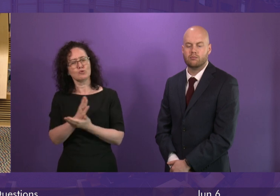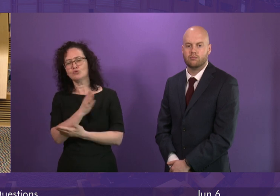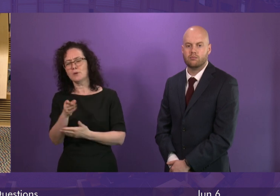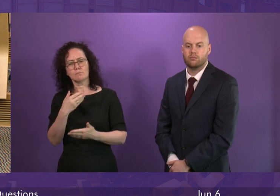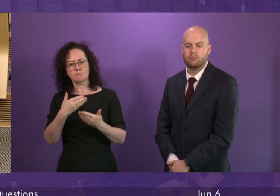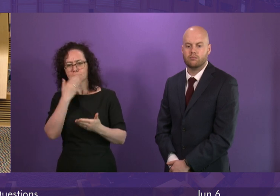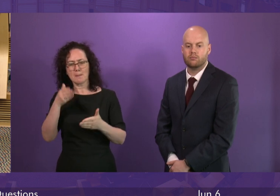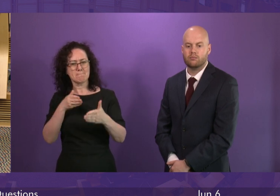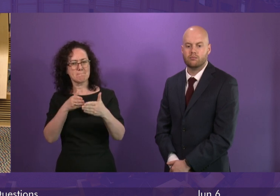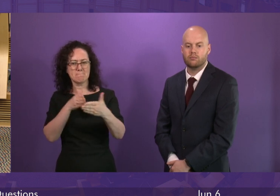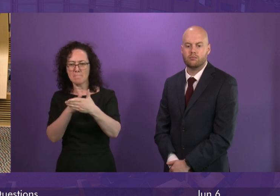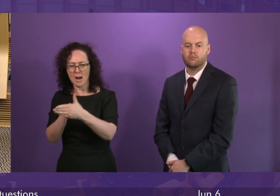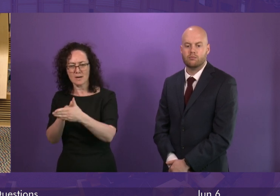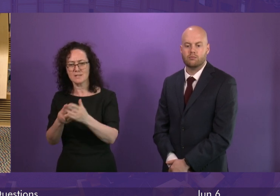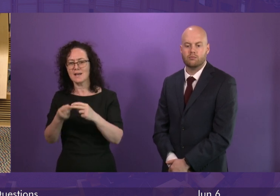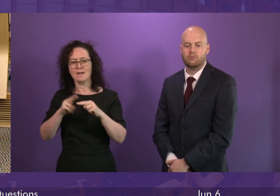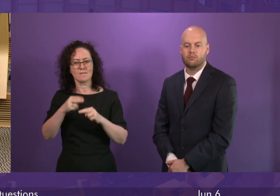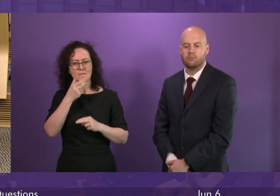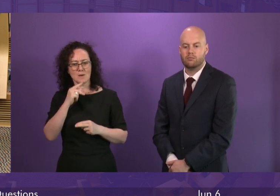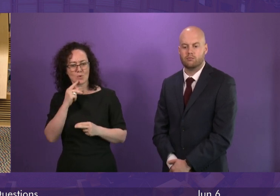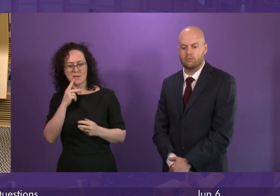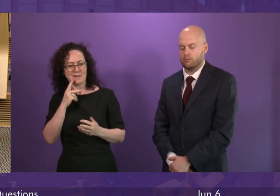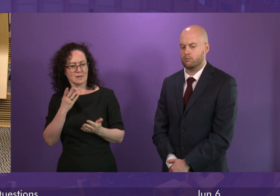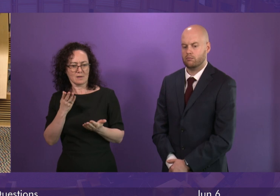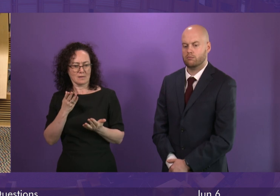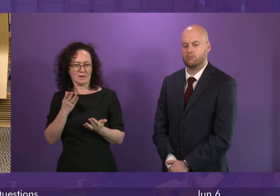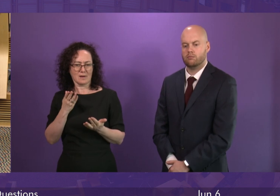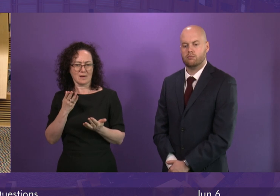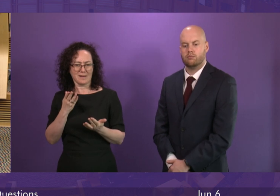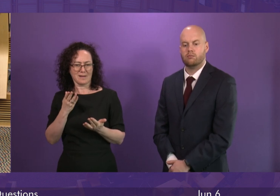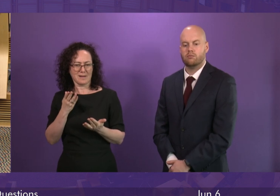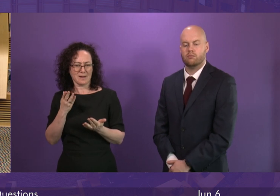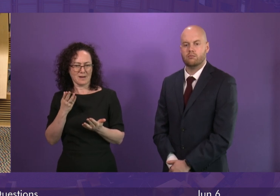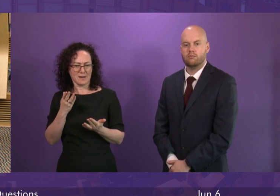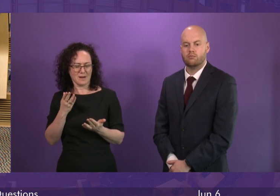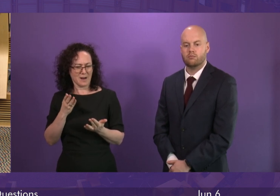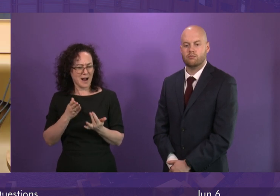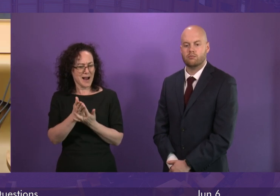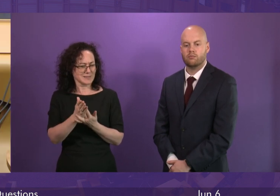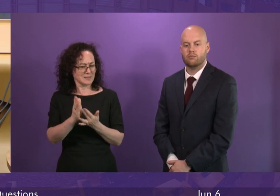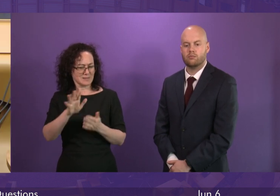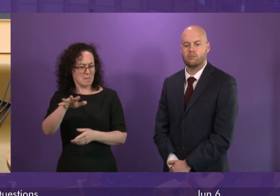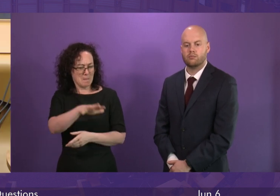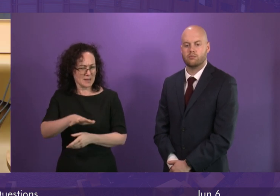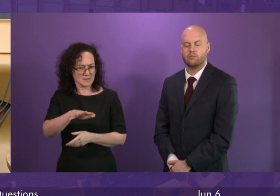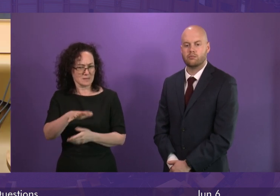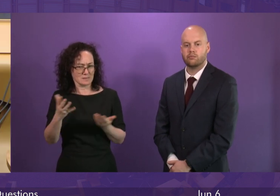pursue their legitimate activities. I will ensure that such issues are looked at very